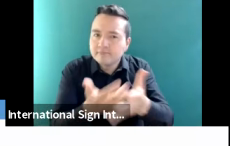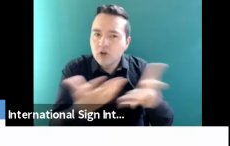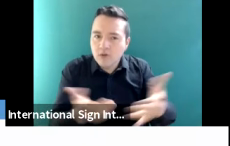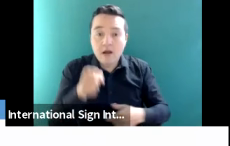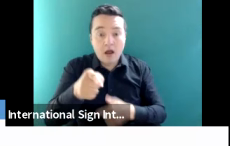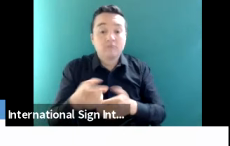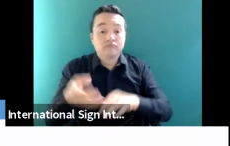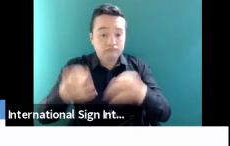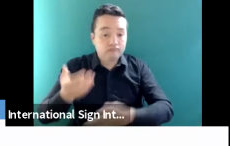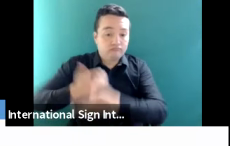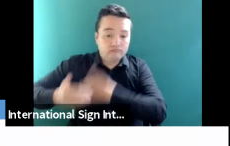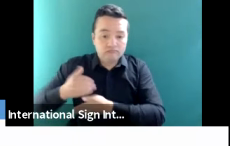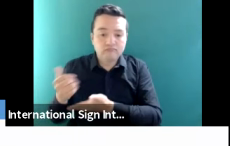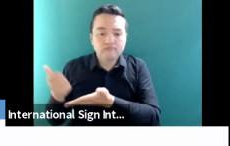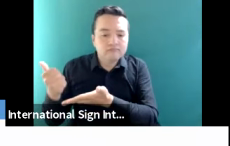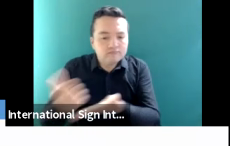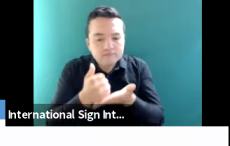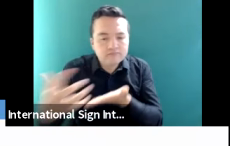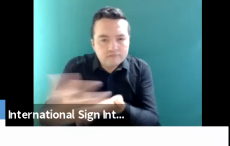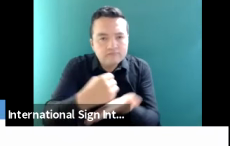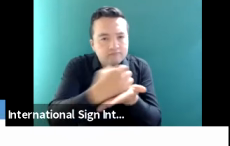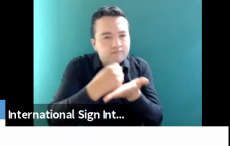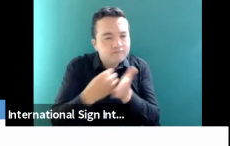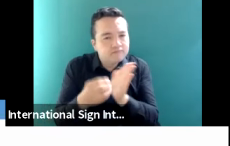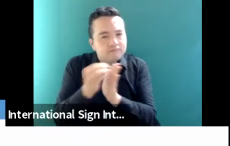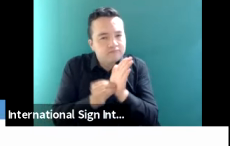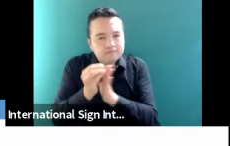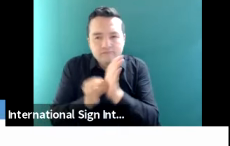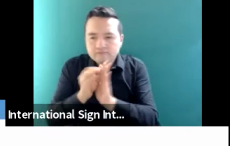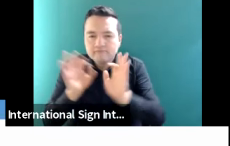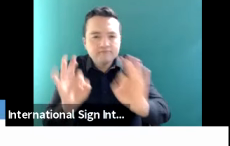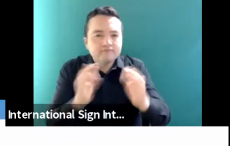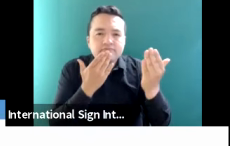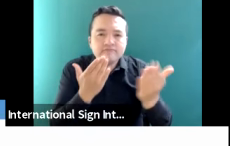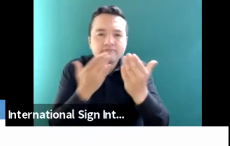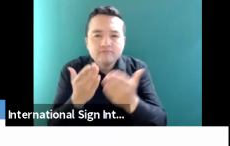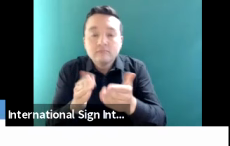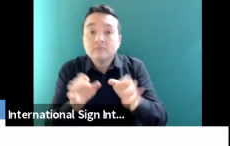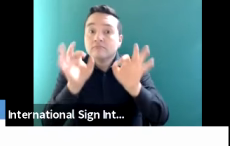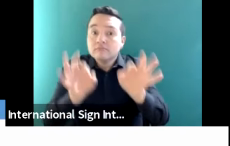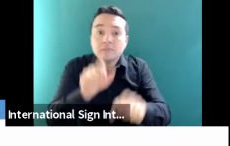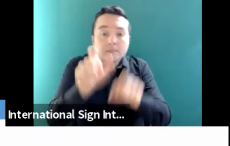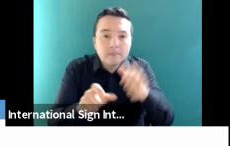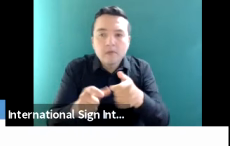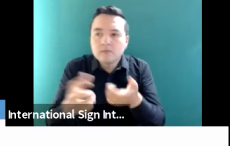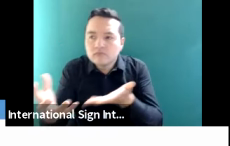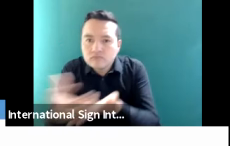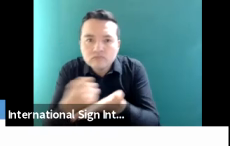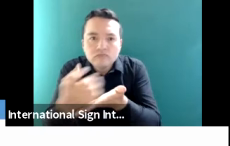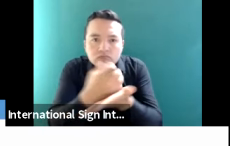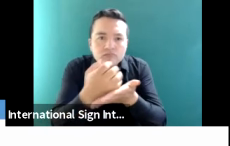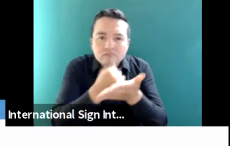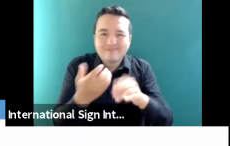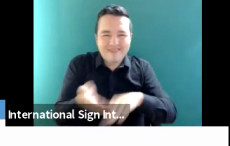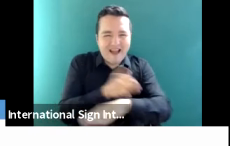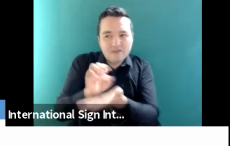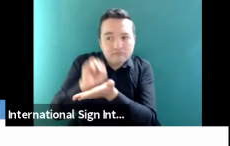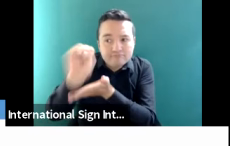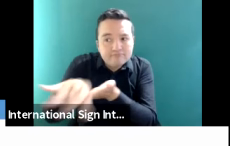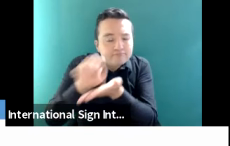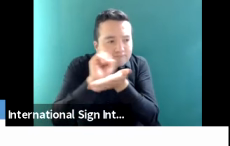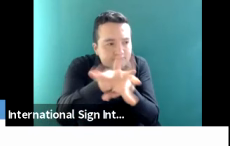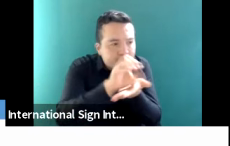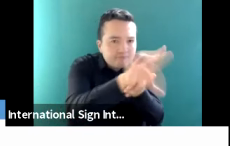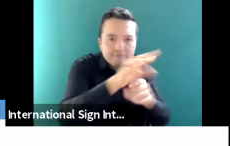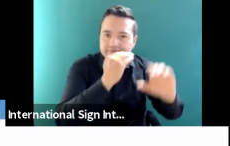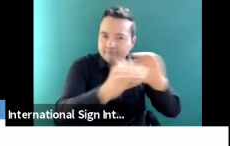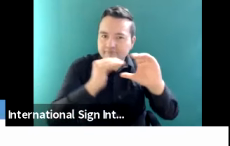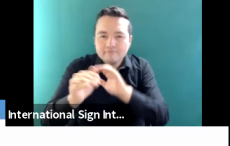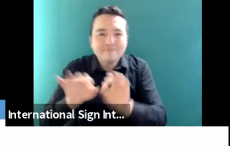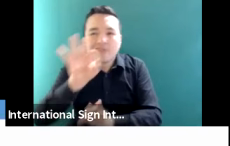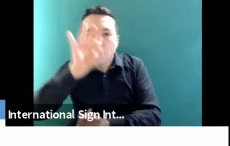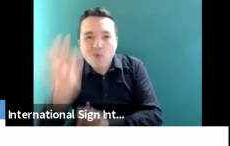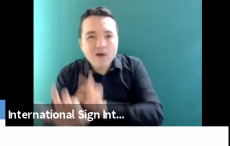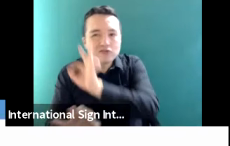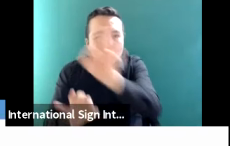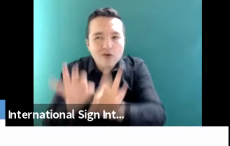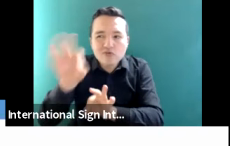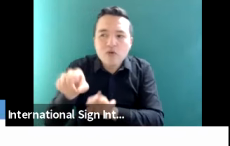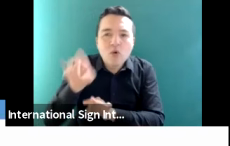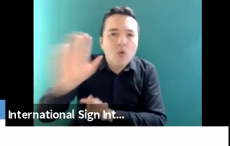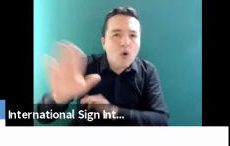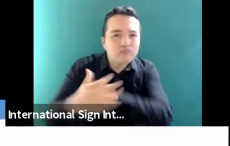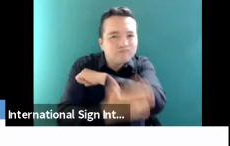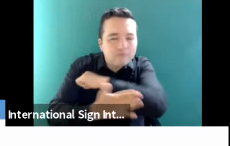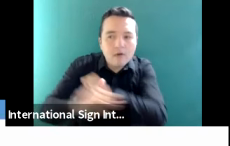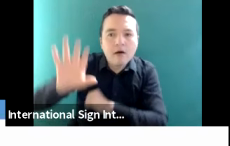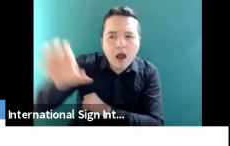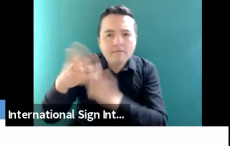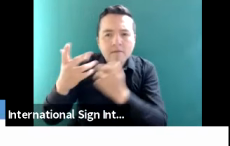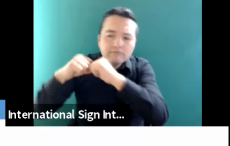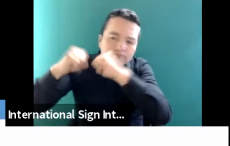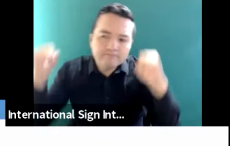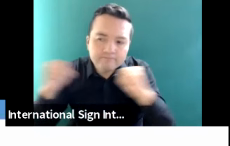This is an exciting time when we have the chance to share the results of the DARE Index.